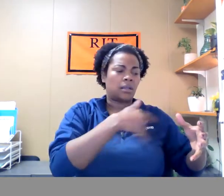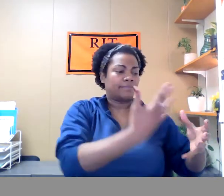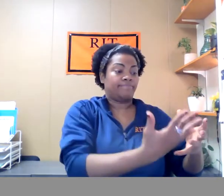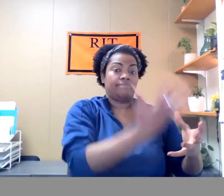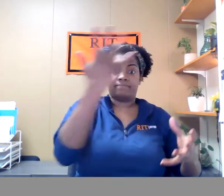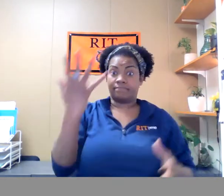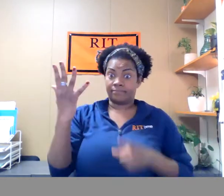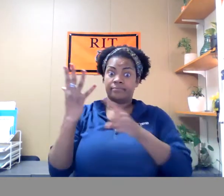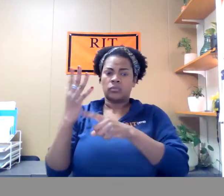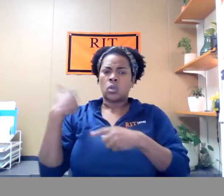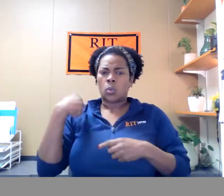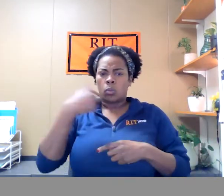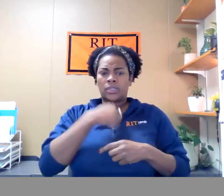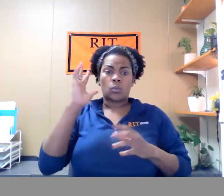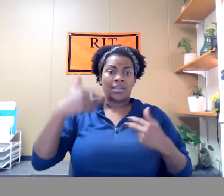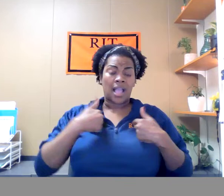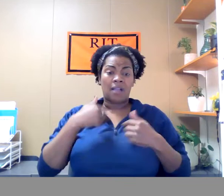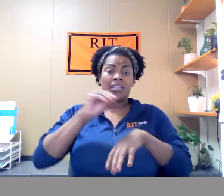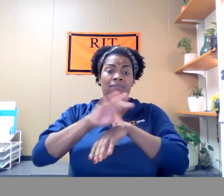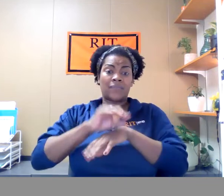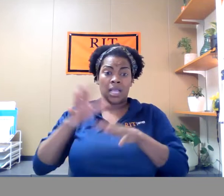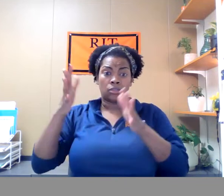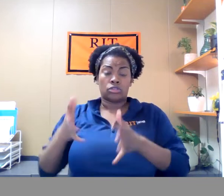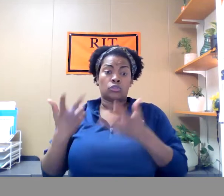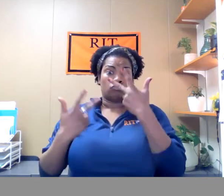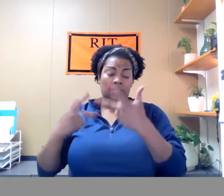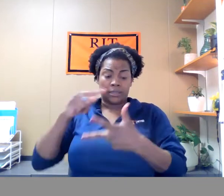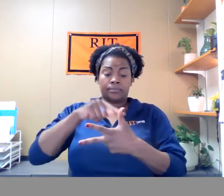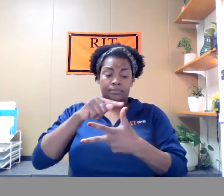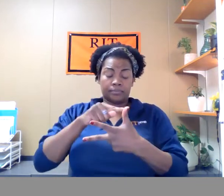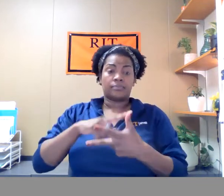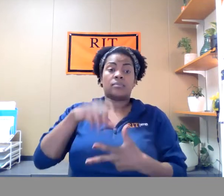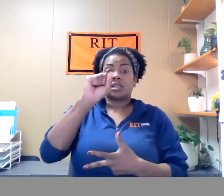out of all the entries. We'll probably have about 25 of them